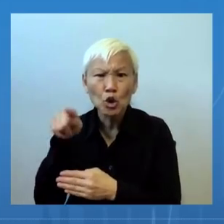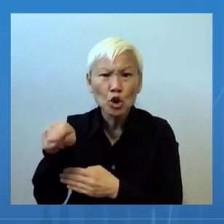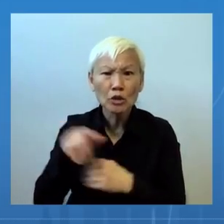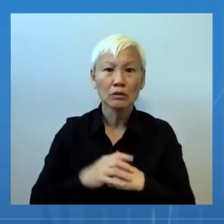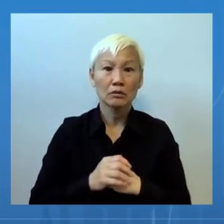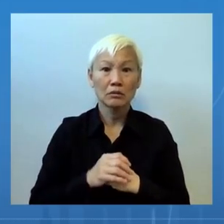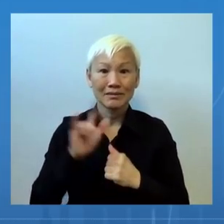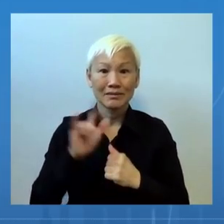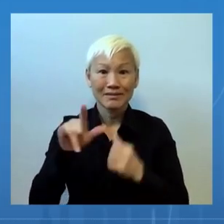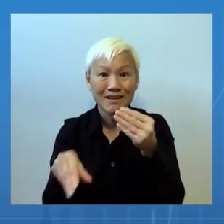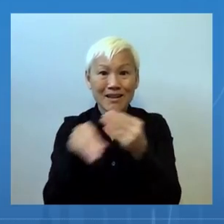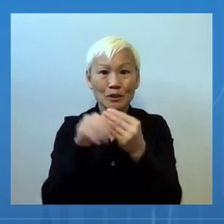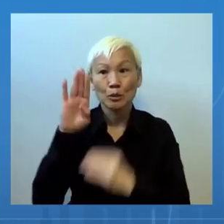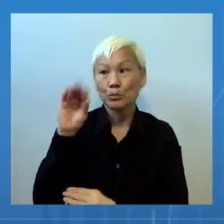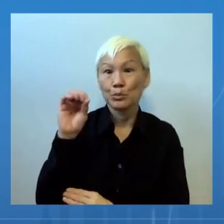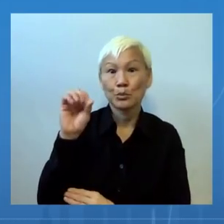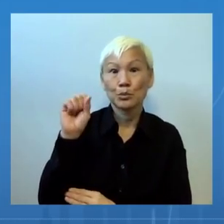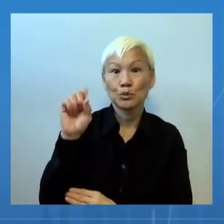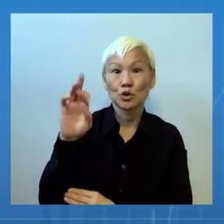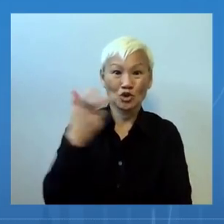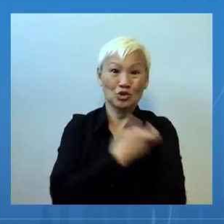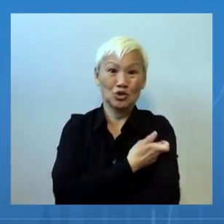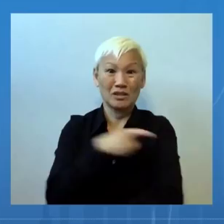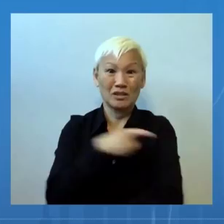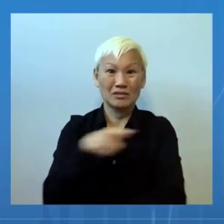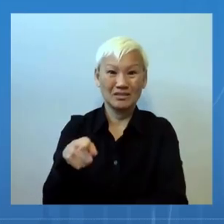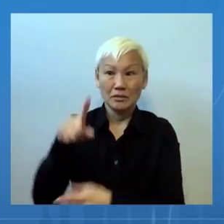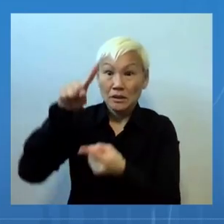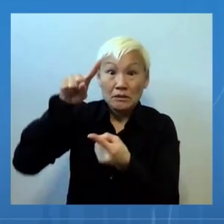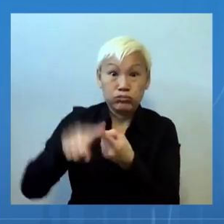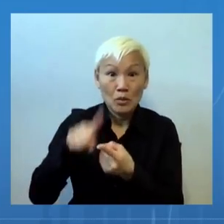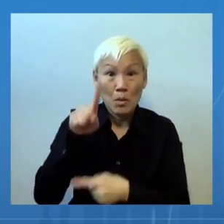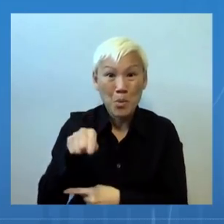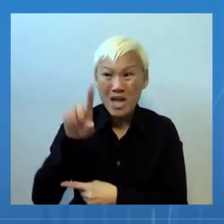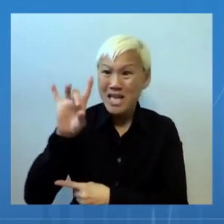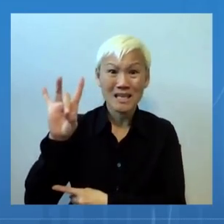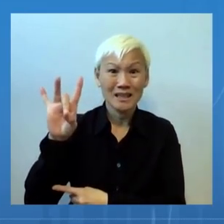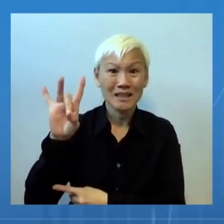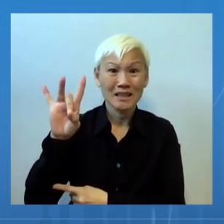down to 1.8 per 100,000 population. Next slide.